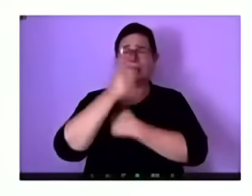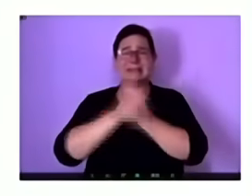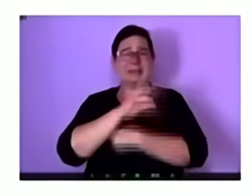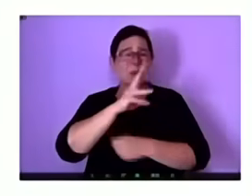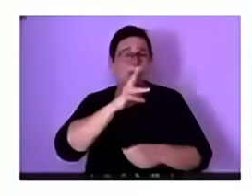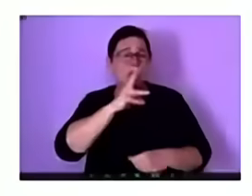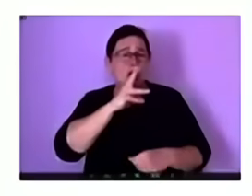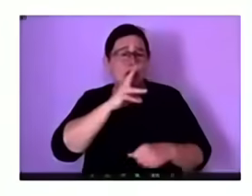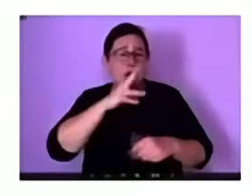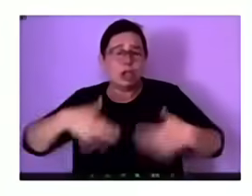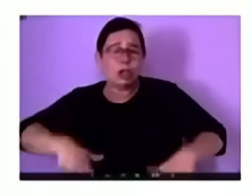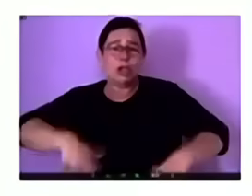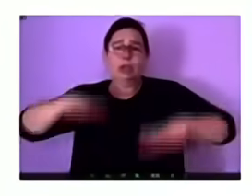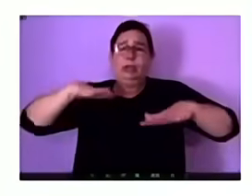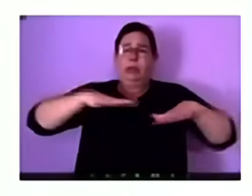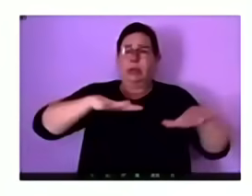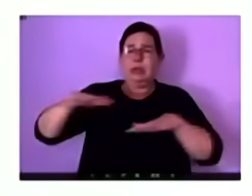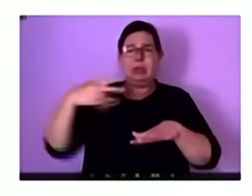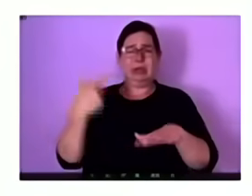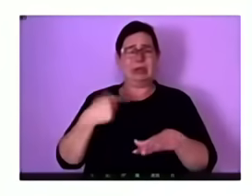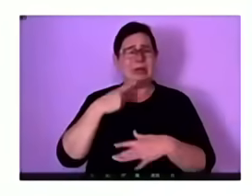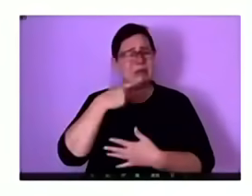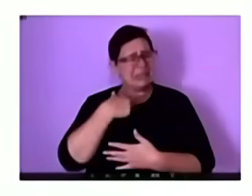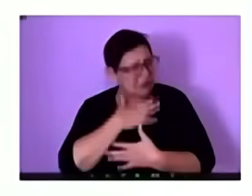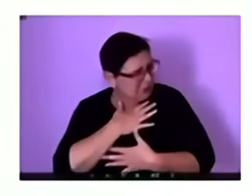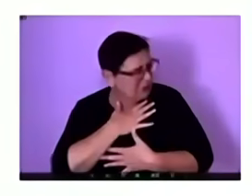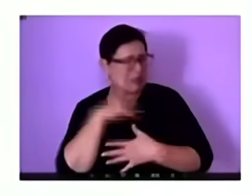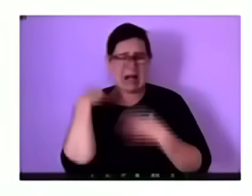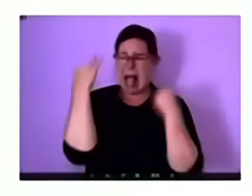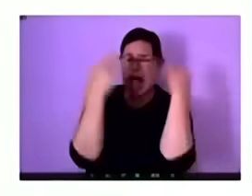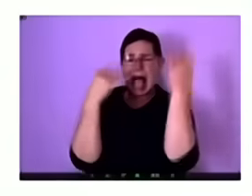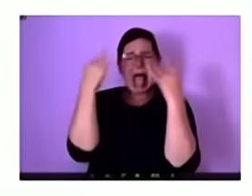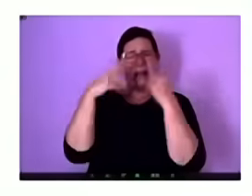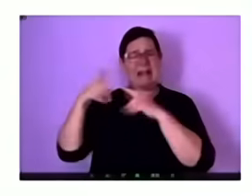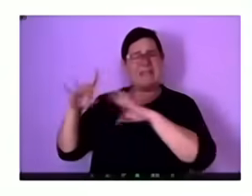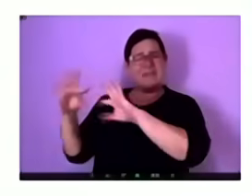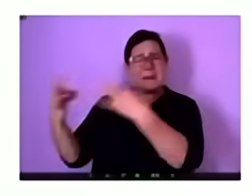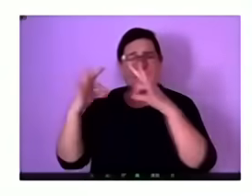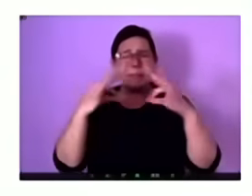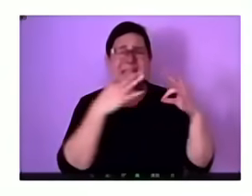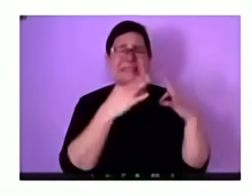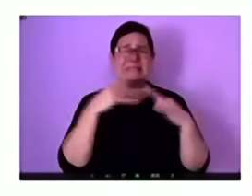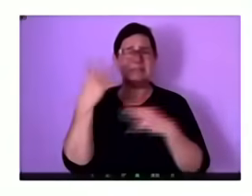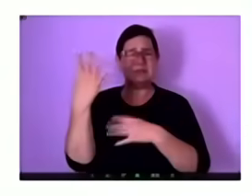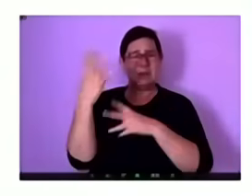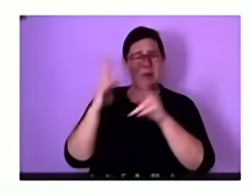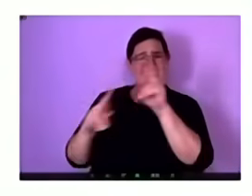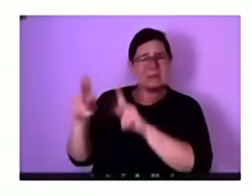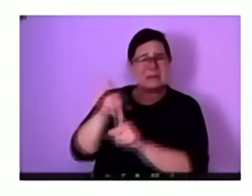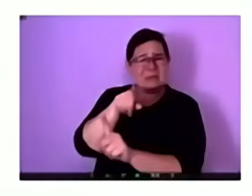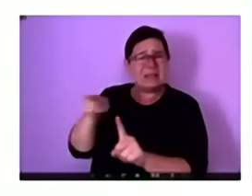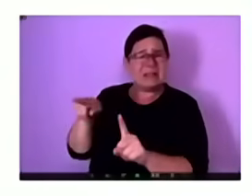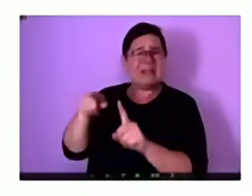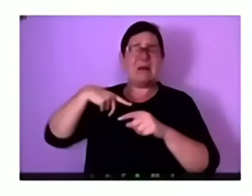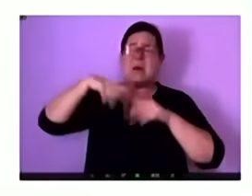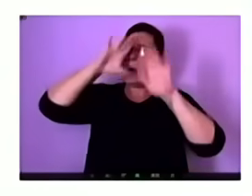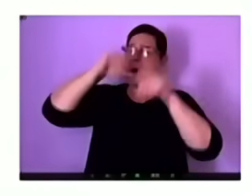I KNOW THE ENTIRE PROVINCE JOINS ME IN PRAYING FOR THEIR SAFE RETURN.